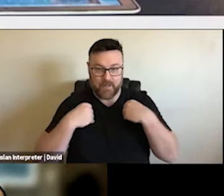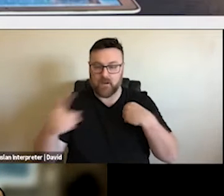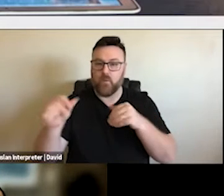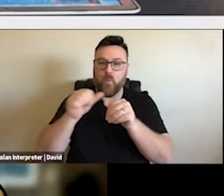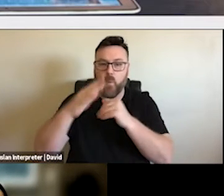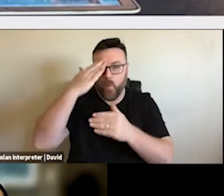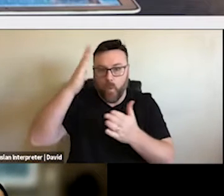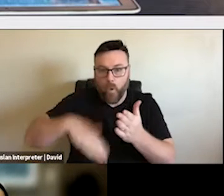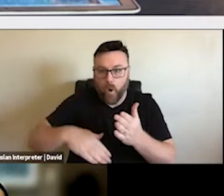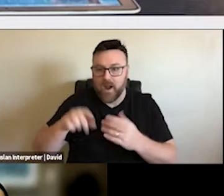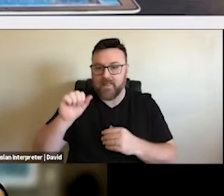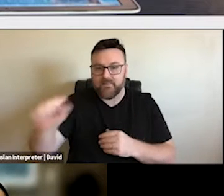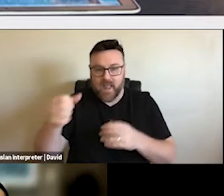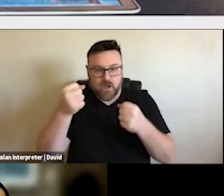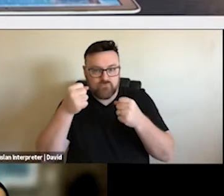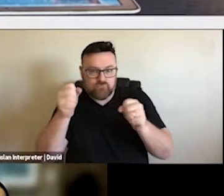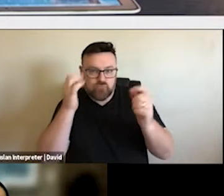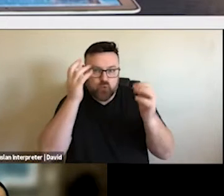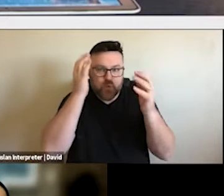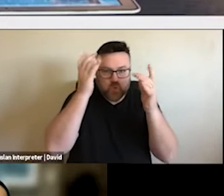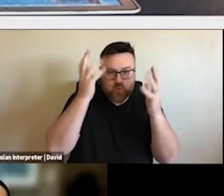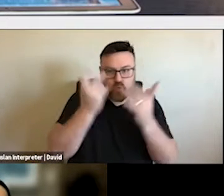strategic thinking and I'm excited to dig more into that today.